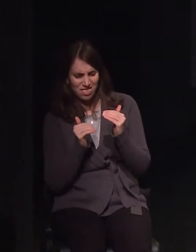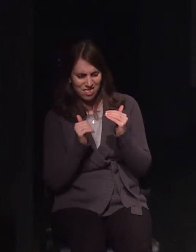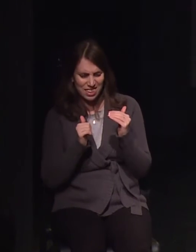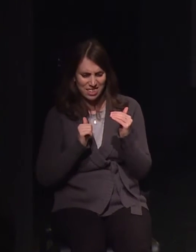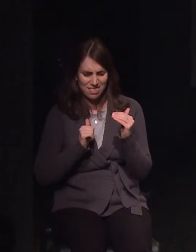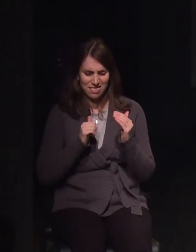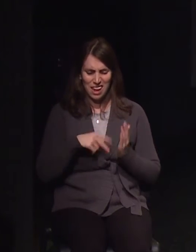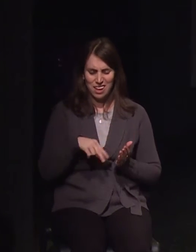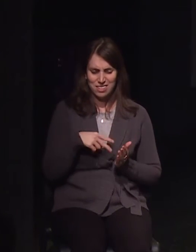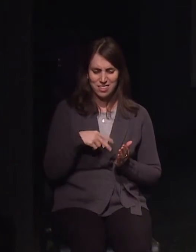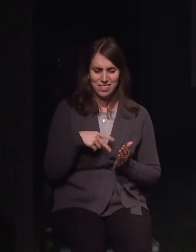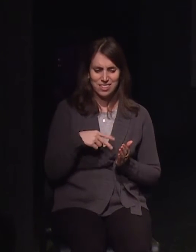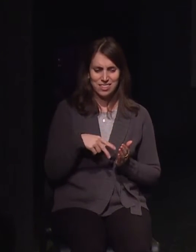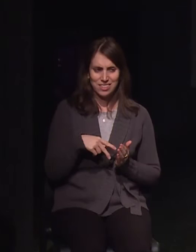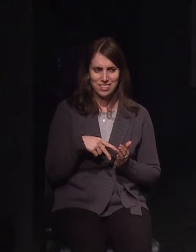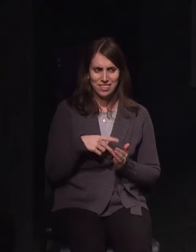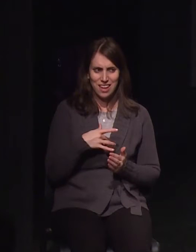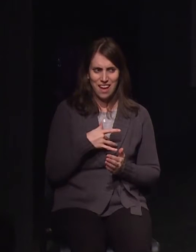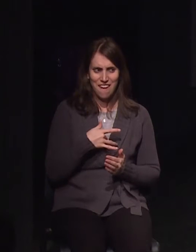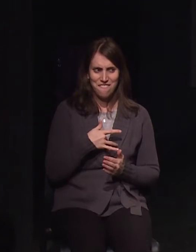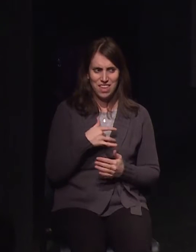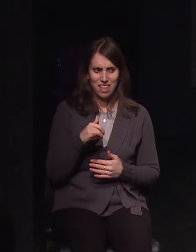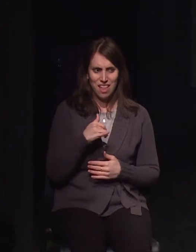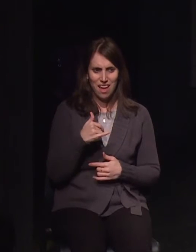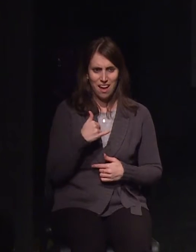And I feel myself getting a ton of energy from theatre right now.